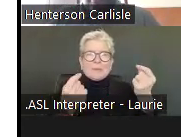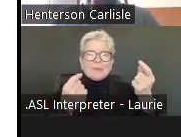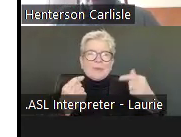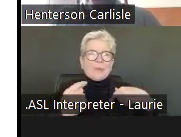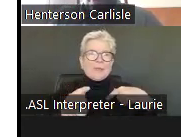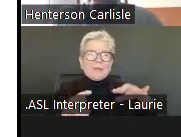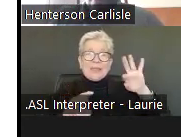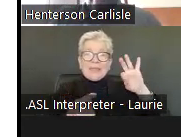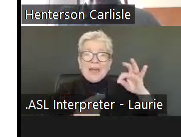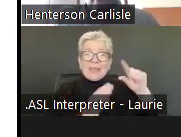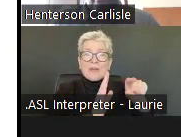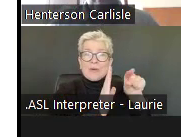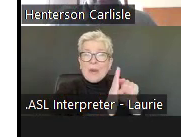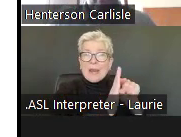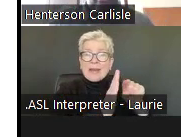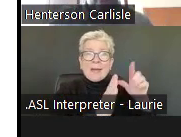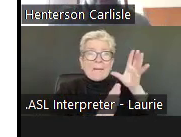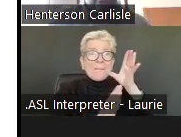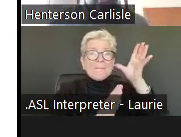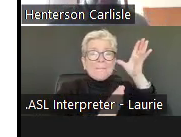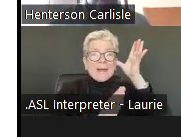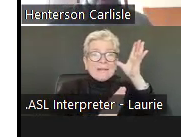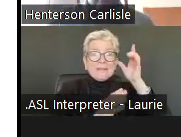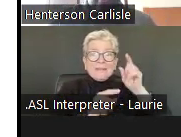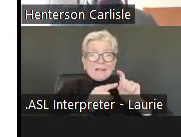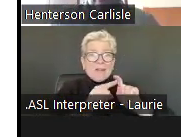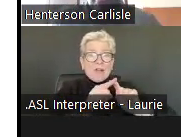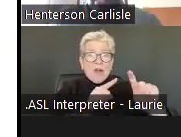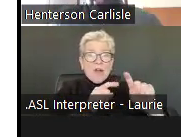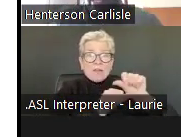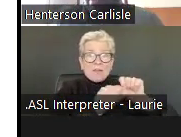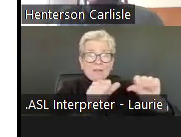parents where ninth grade parents can call them, email them, communicate with